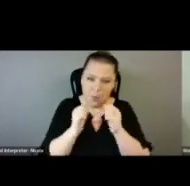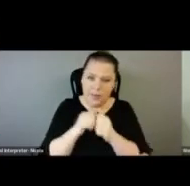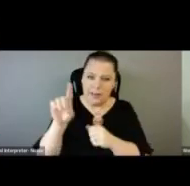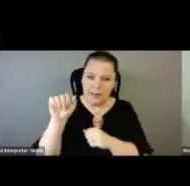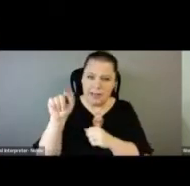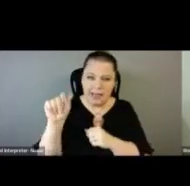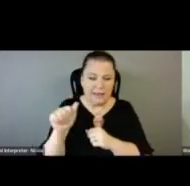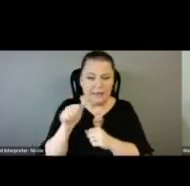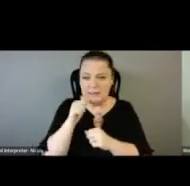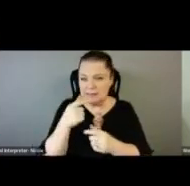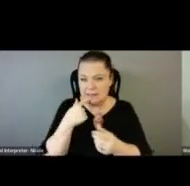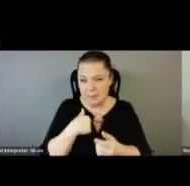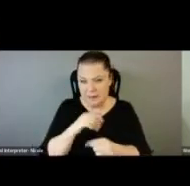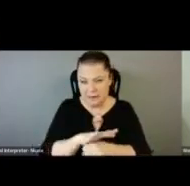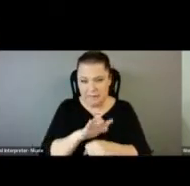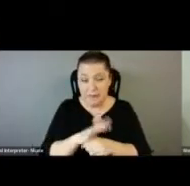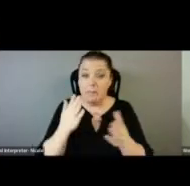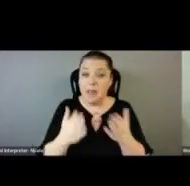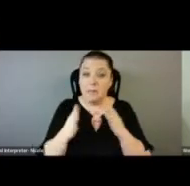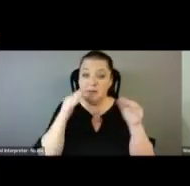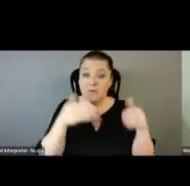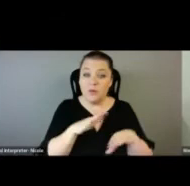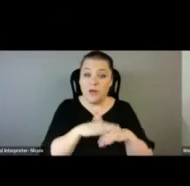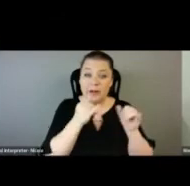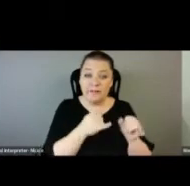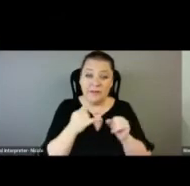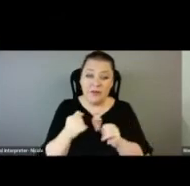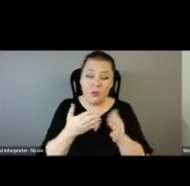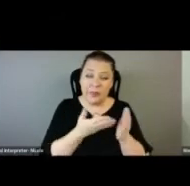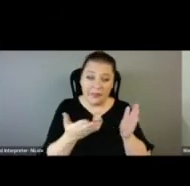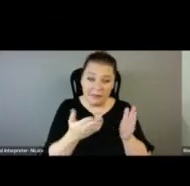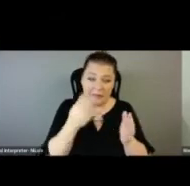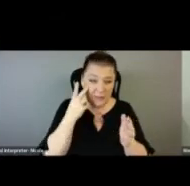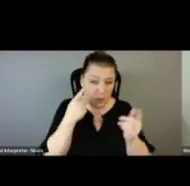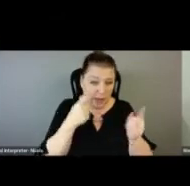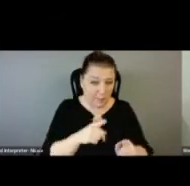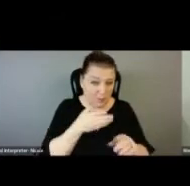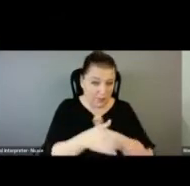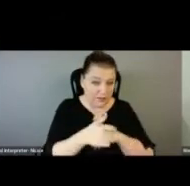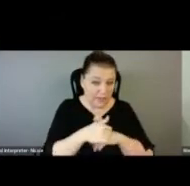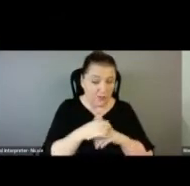look at an individual item, and see what's happening with that over time. So I'll show an example of that report in a